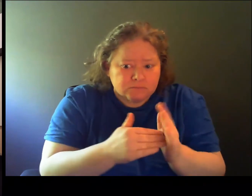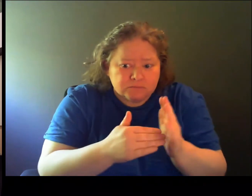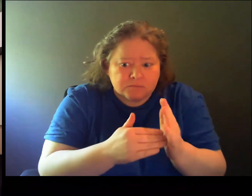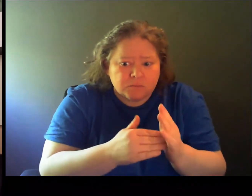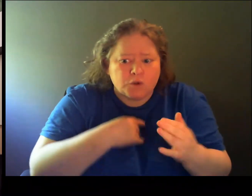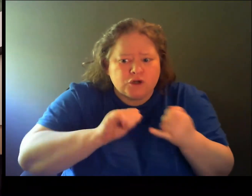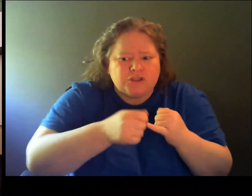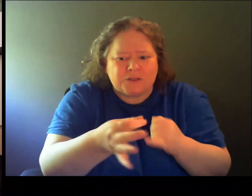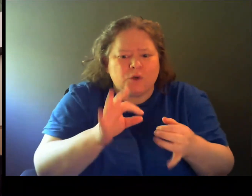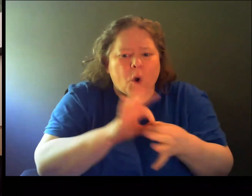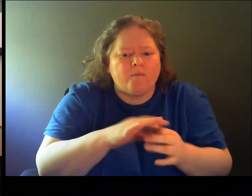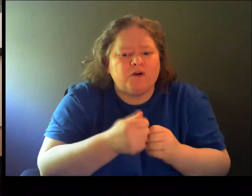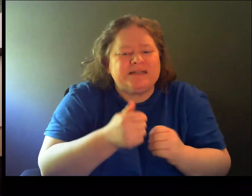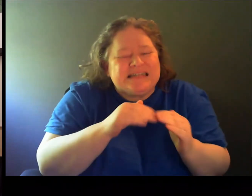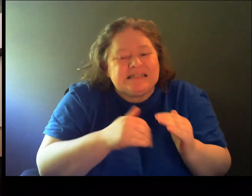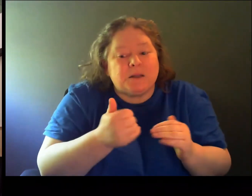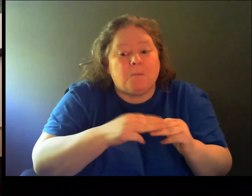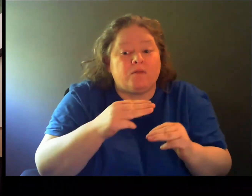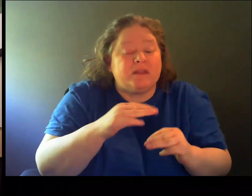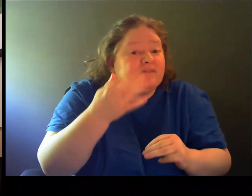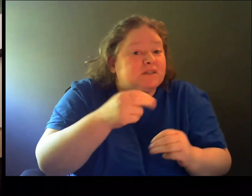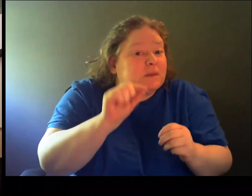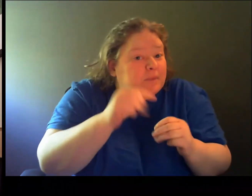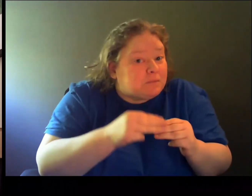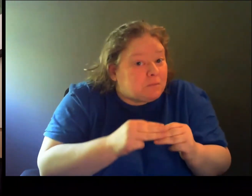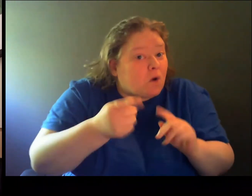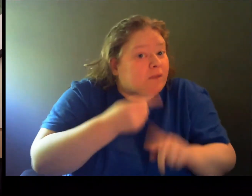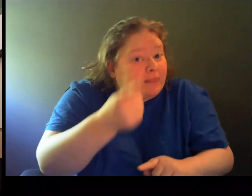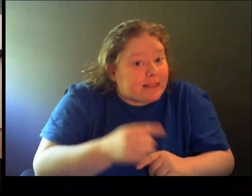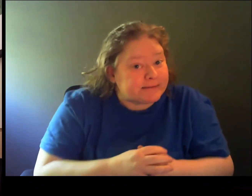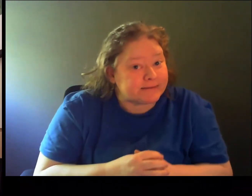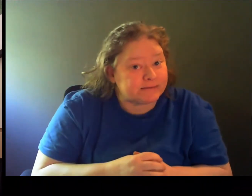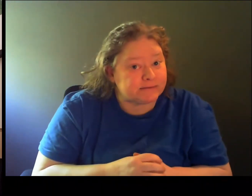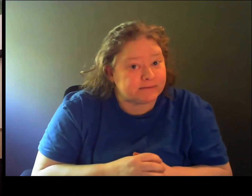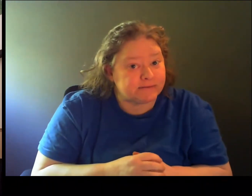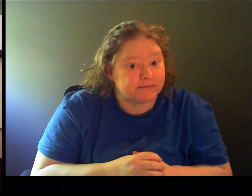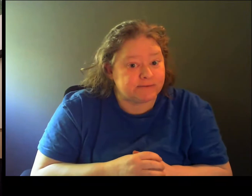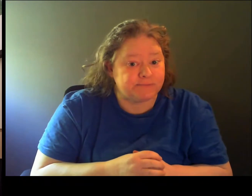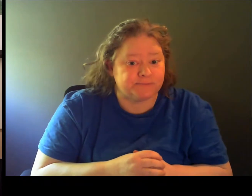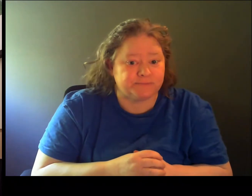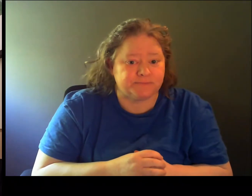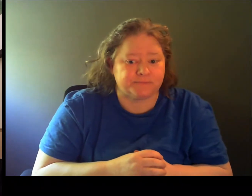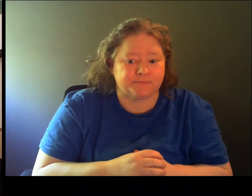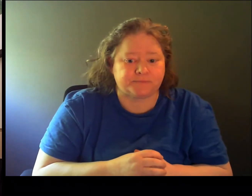and he said, absolutely, we'll try to get you home for at least a month, if not a bit longer.